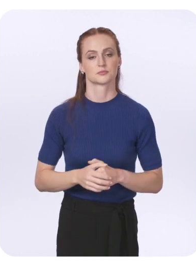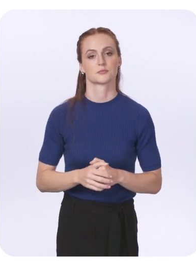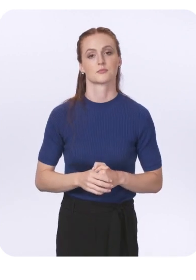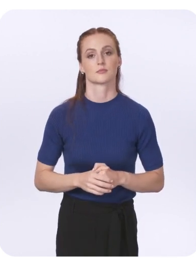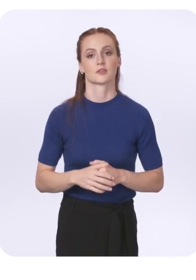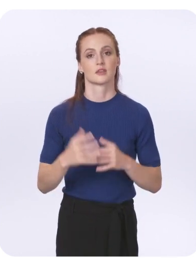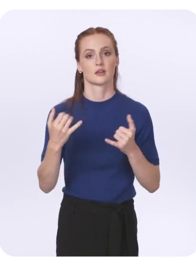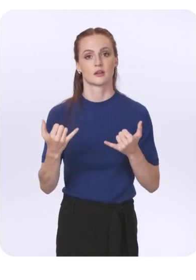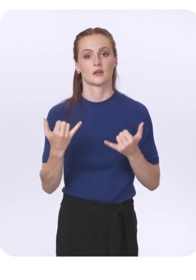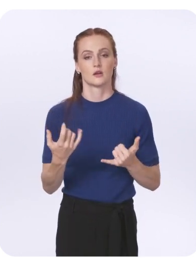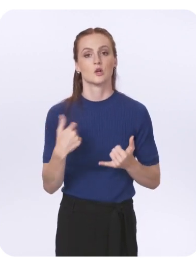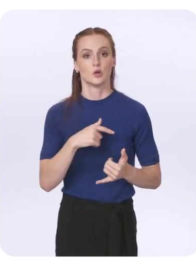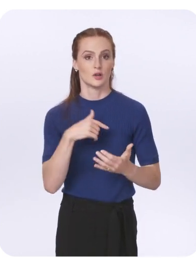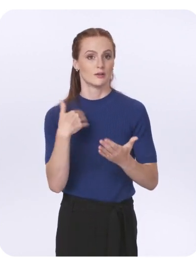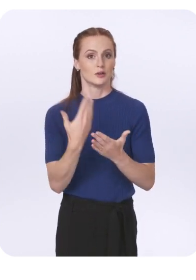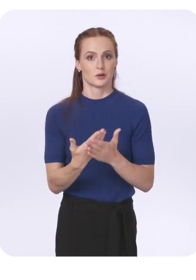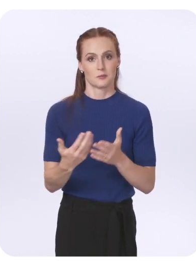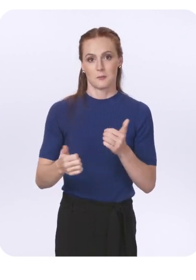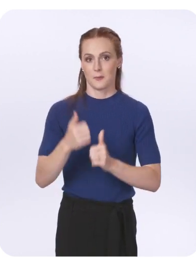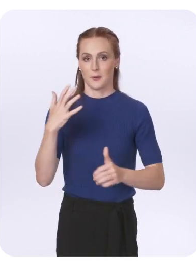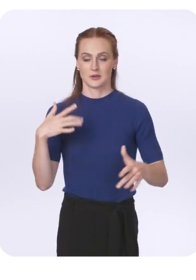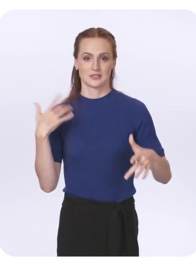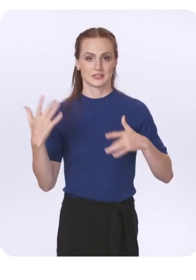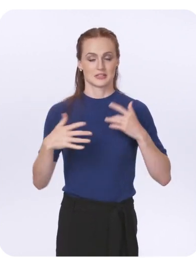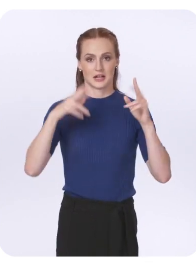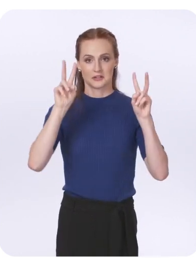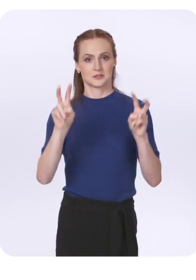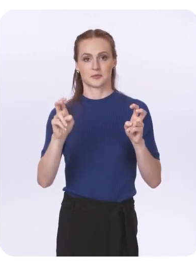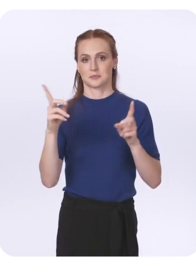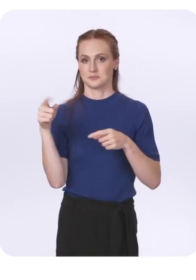Now we've arrived at maybe the most exciting topic of all,